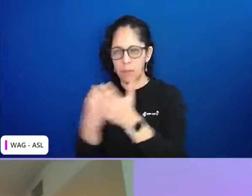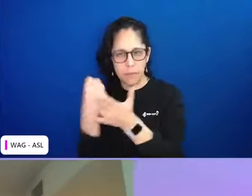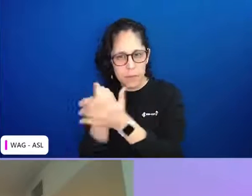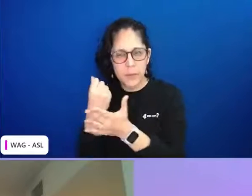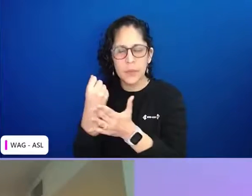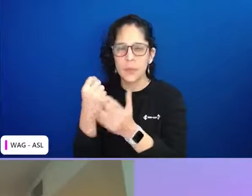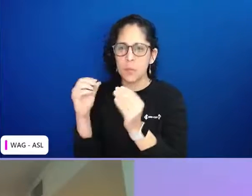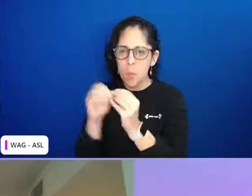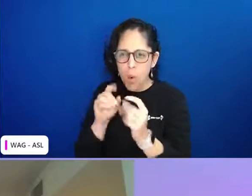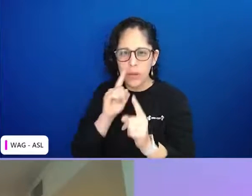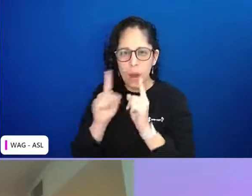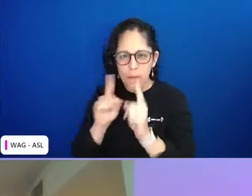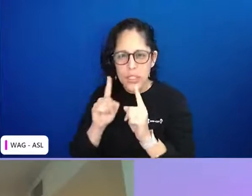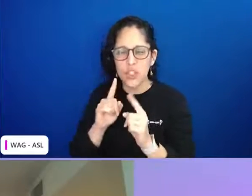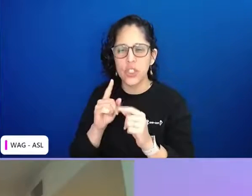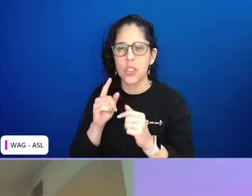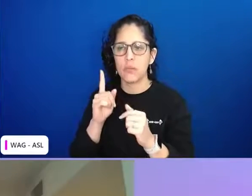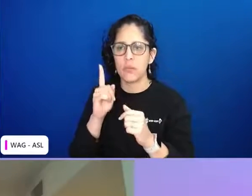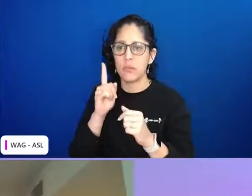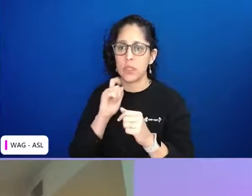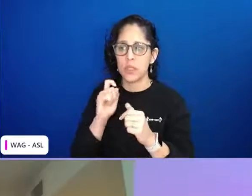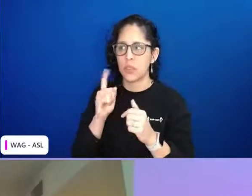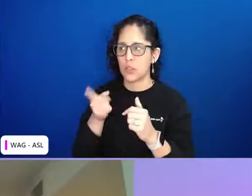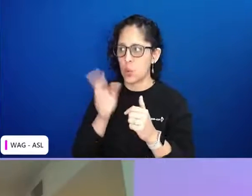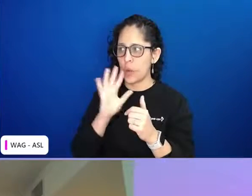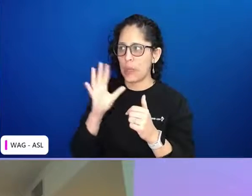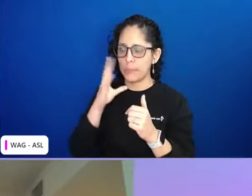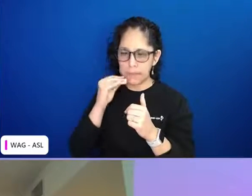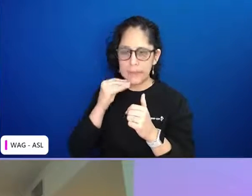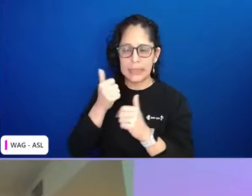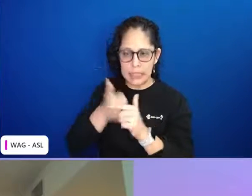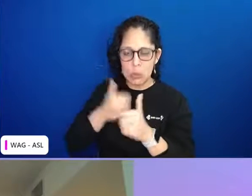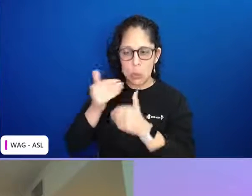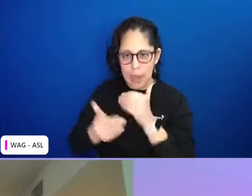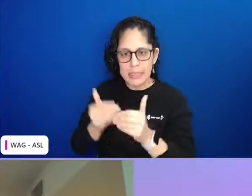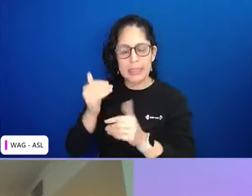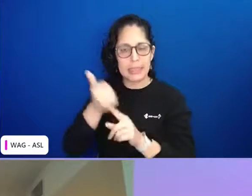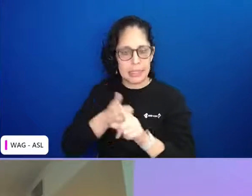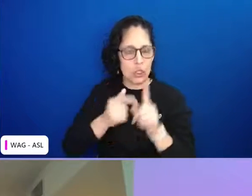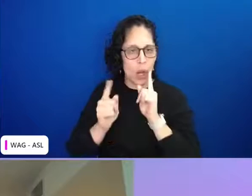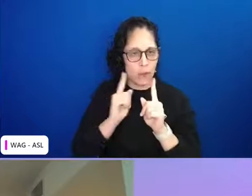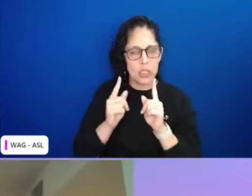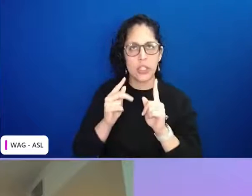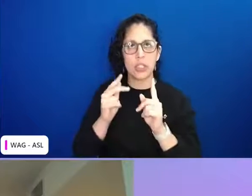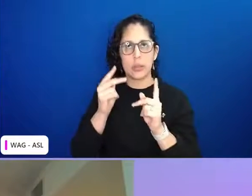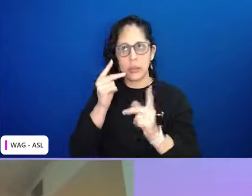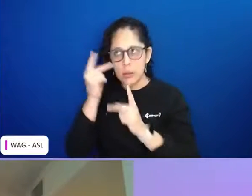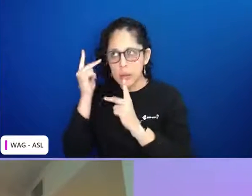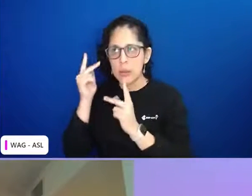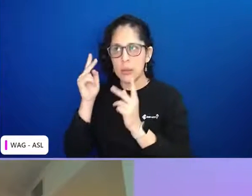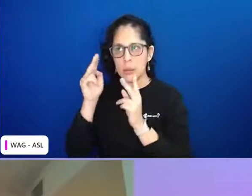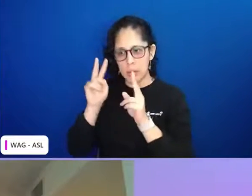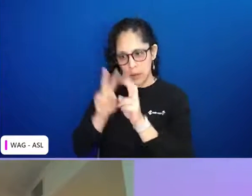cause to solve. And then just keep moving through that a little bit at a time in the conversations because you go